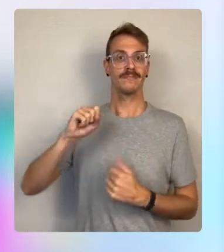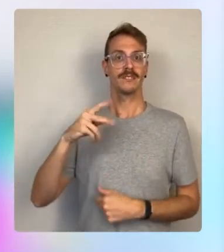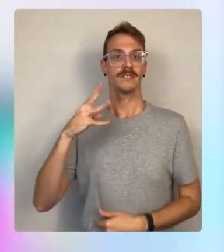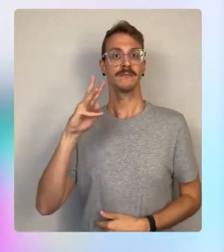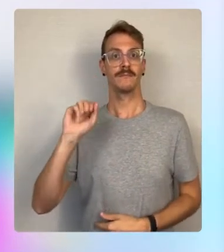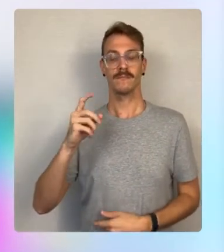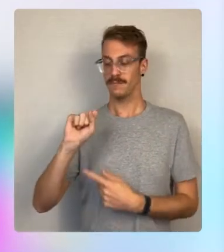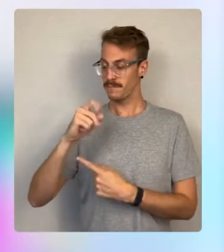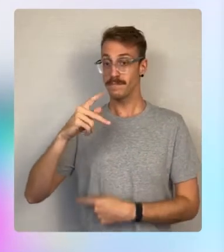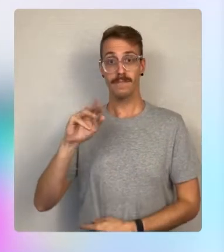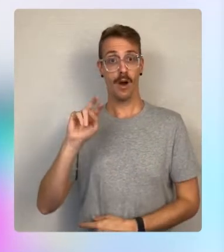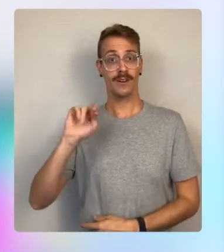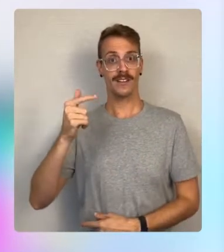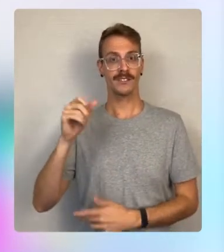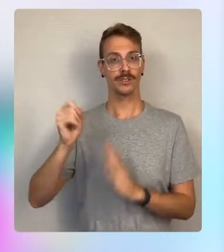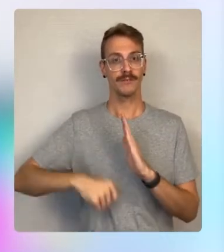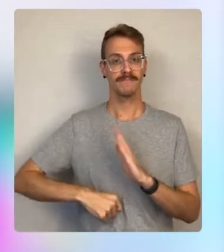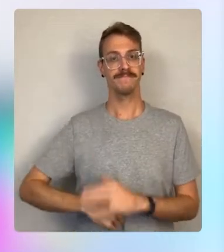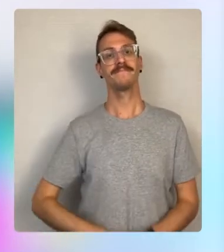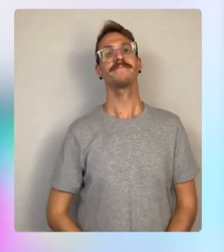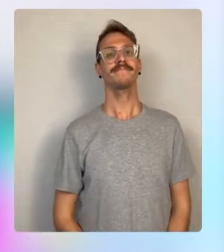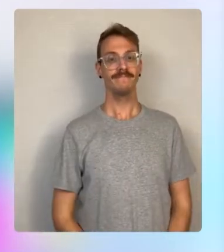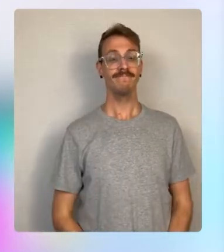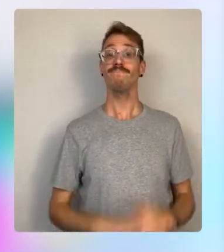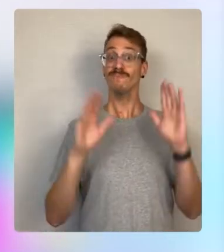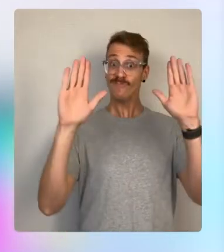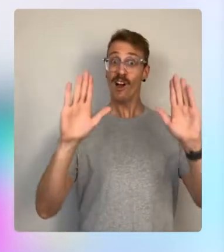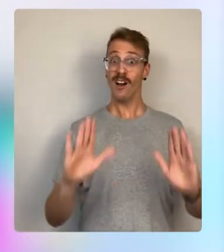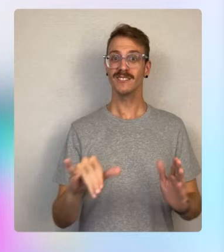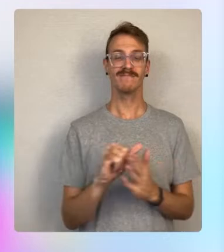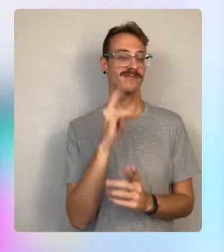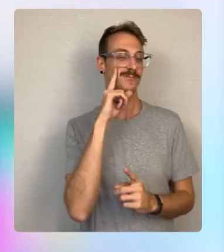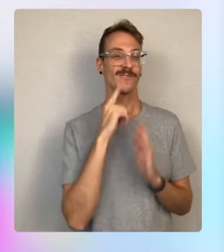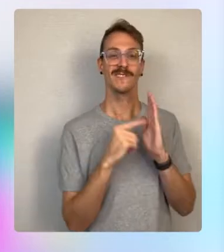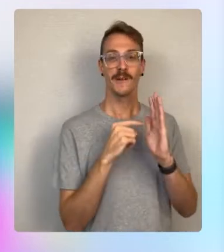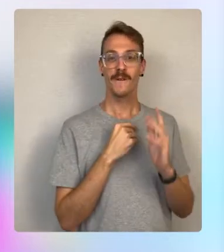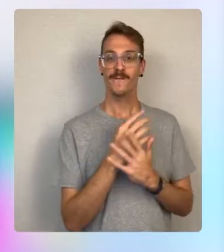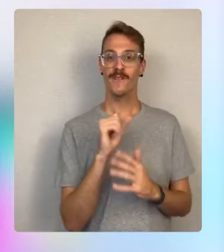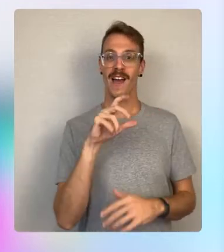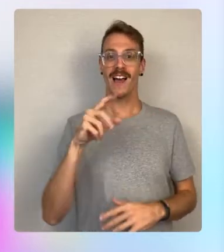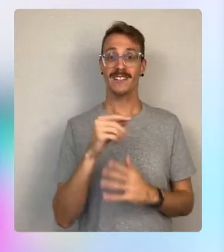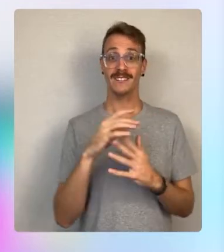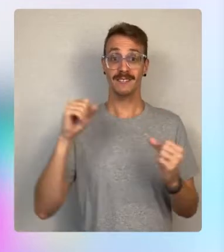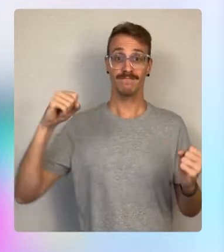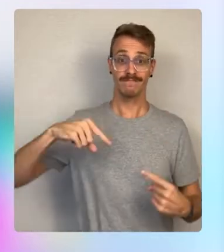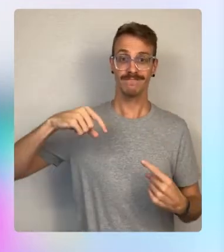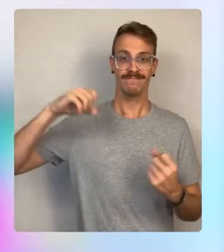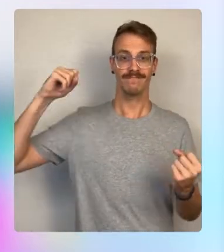Awesome! This is just one example of asset spawning. You can use this powerful feature